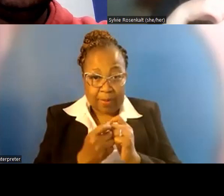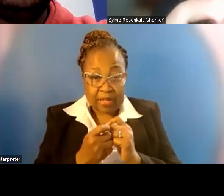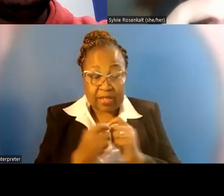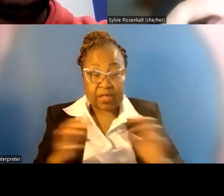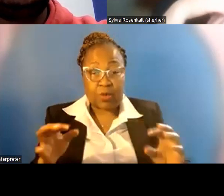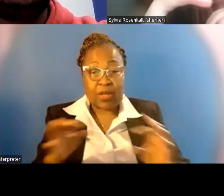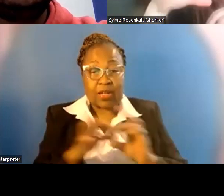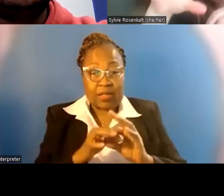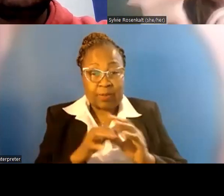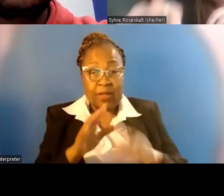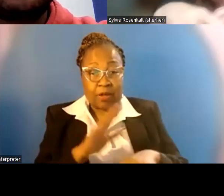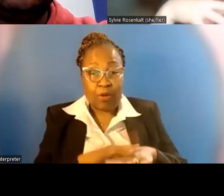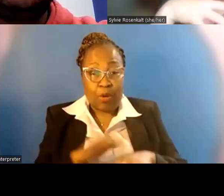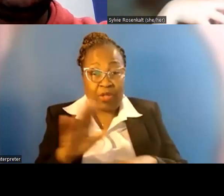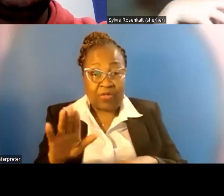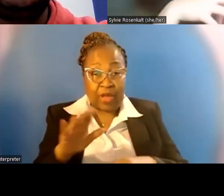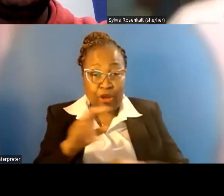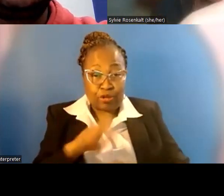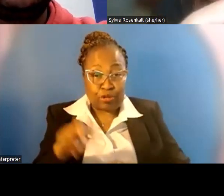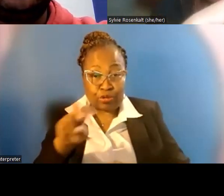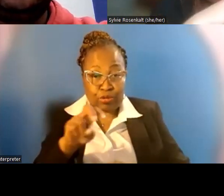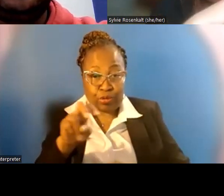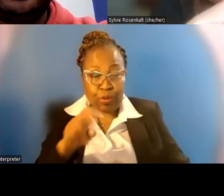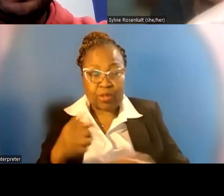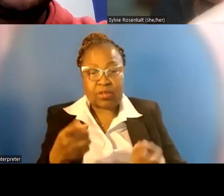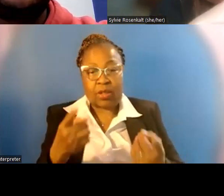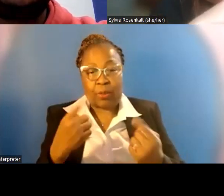so that they would come to the disability cultural center